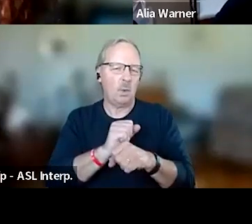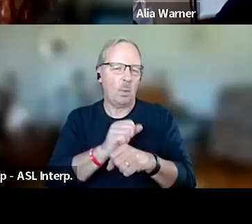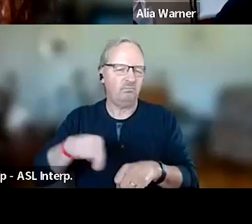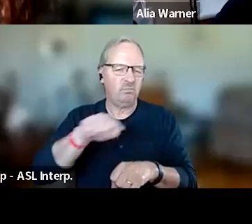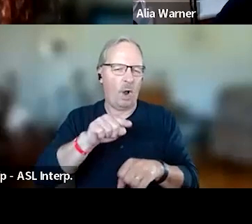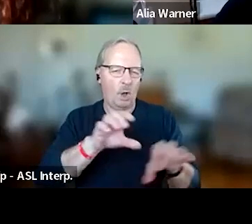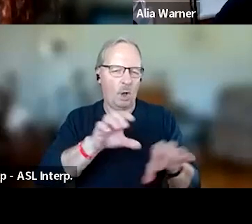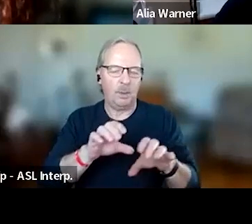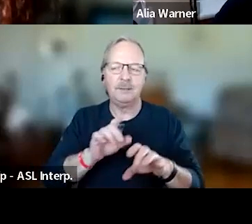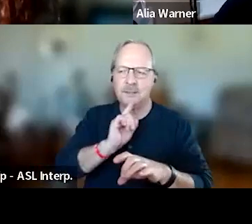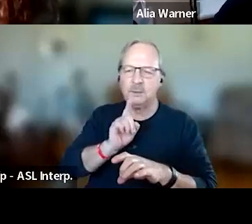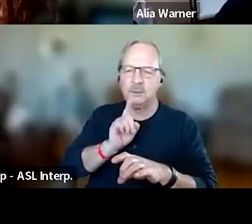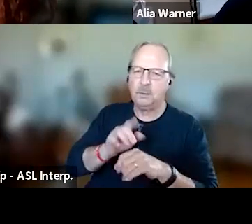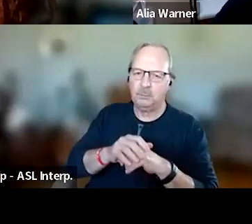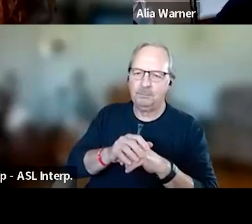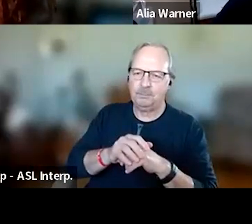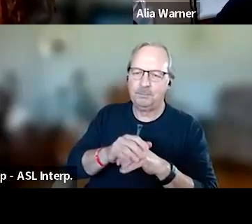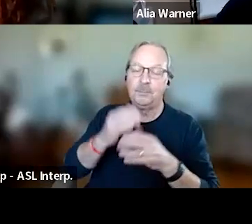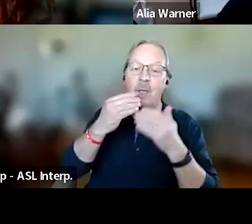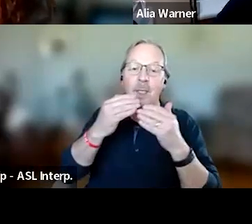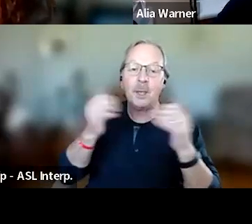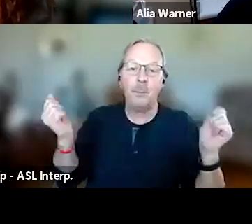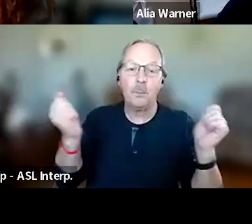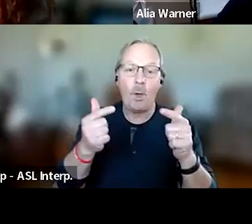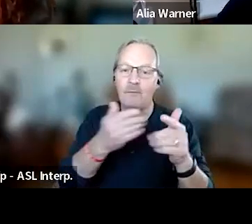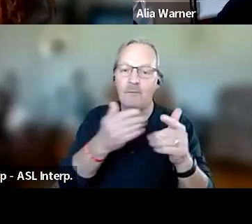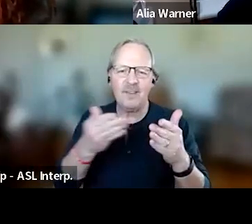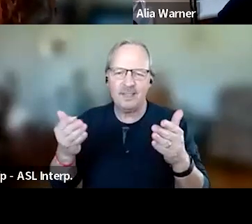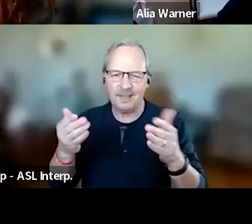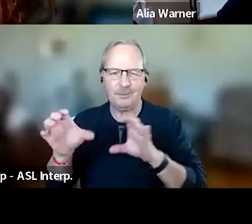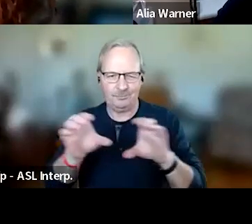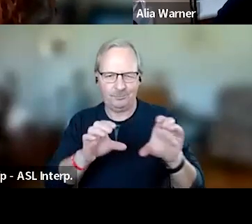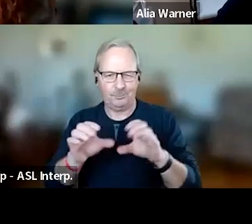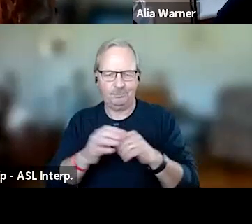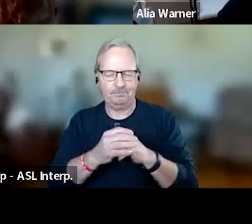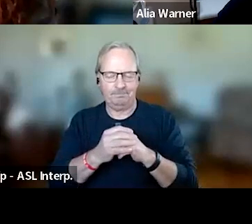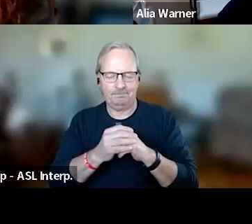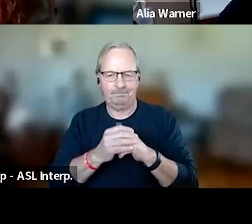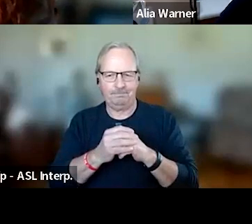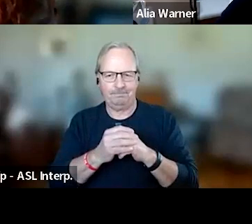Absolutely. Yes. Thank you all for everything that you do. It is literally essential.